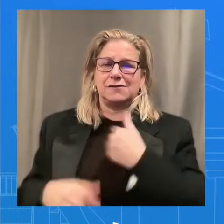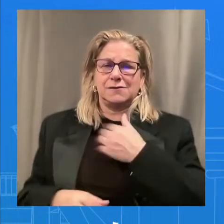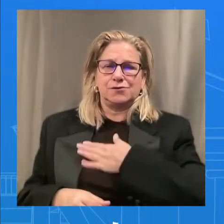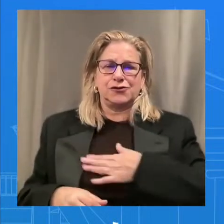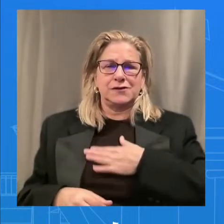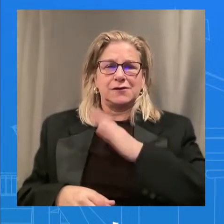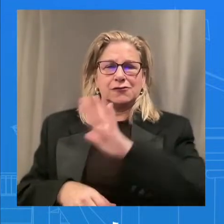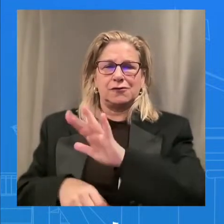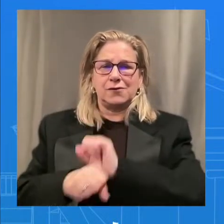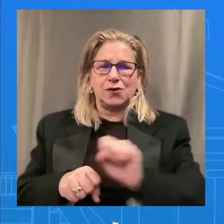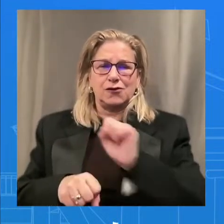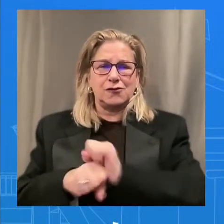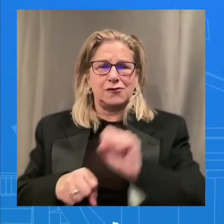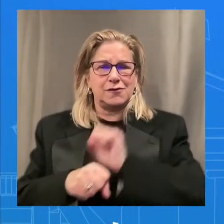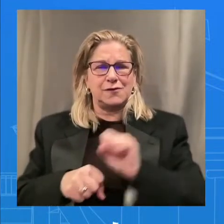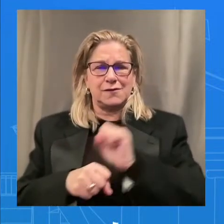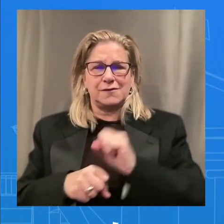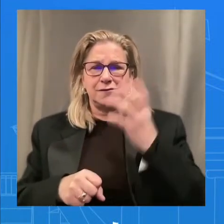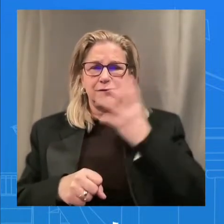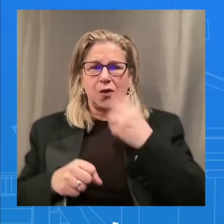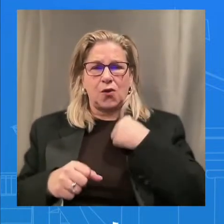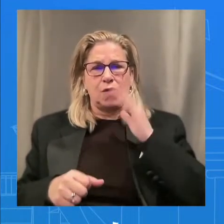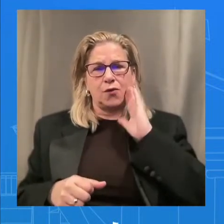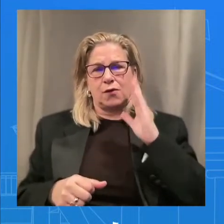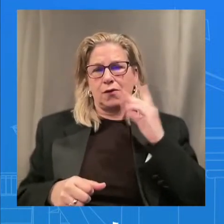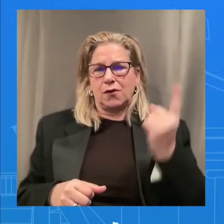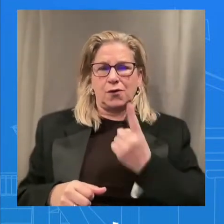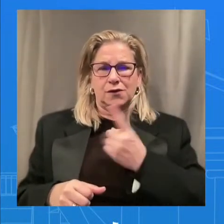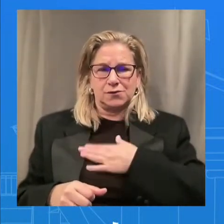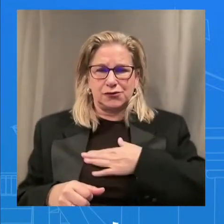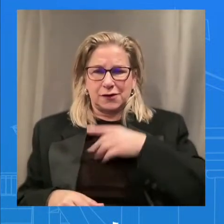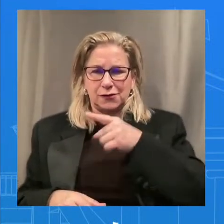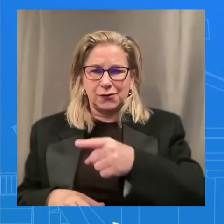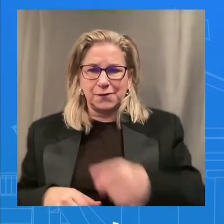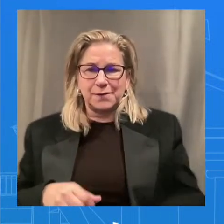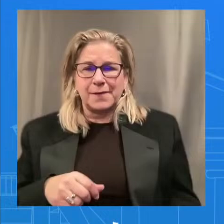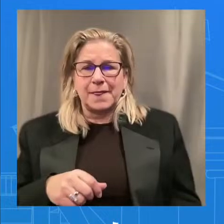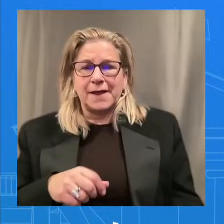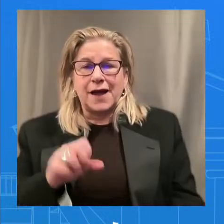Jake Sullivan to speak more about the foreign policy speech today and any of your questions.